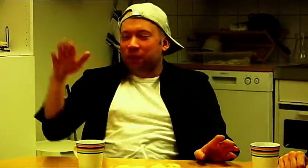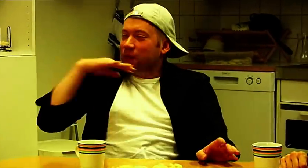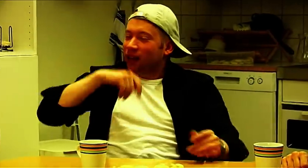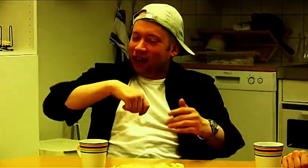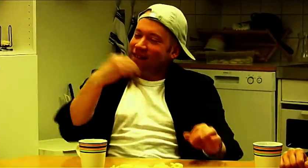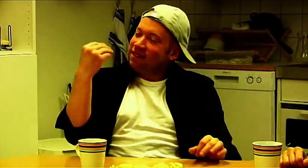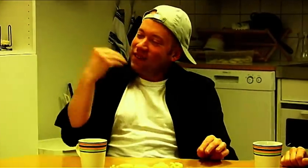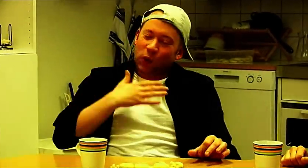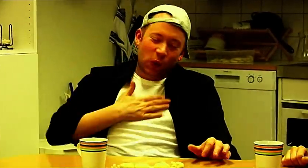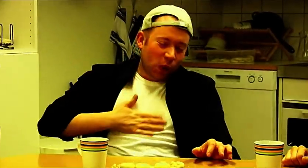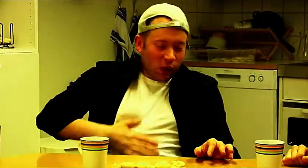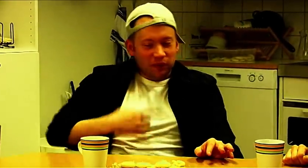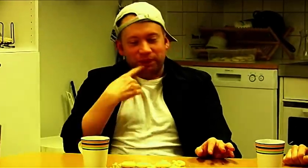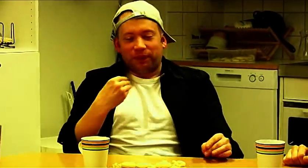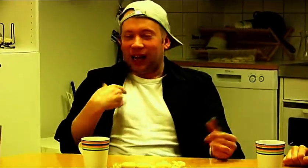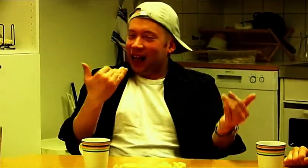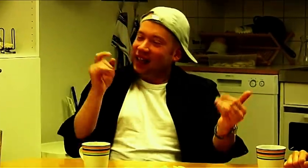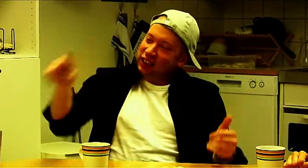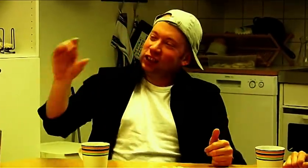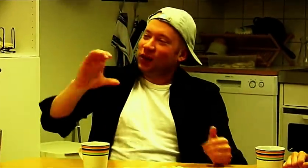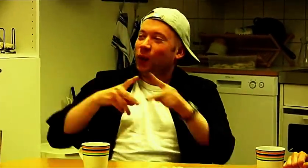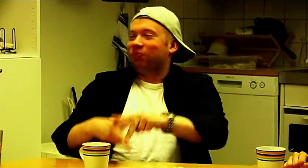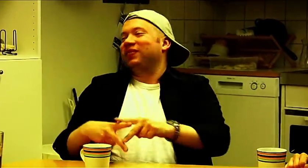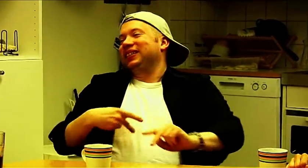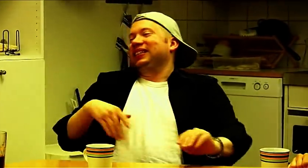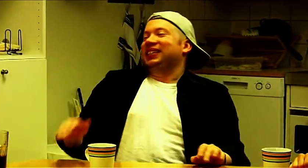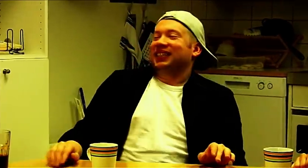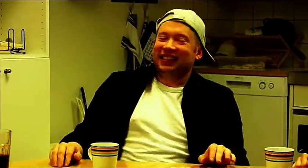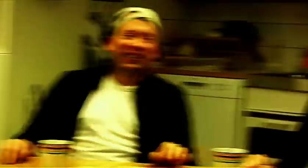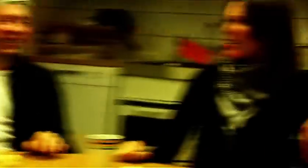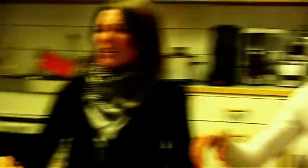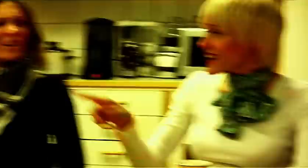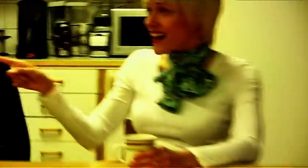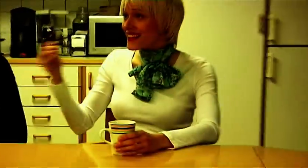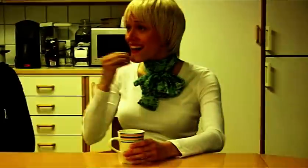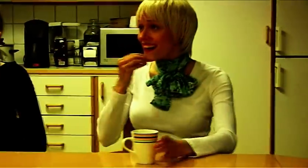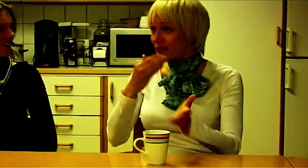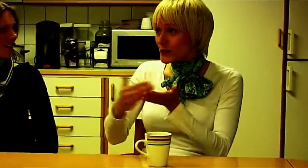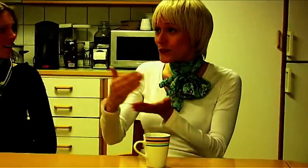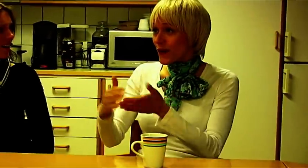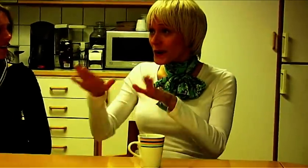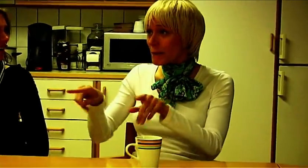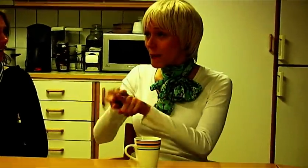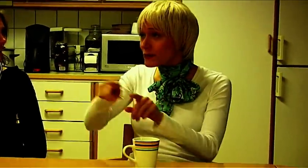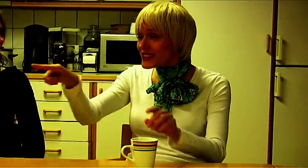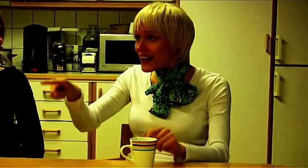The food your mum cooked was so good. I can't wait until sunday when I'm going there again. He still eats at your parents' place?